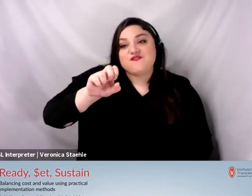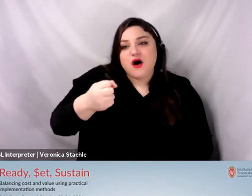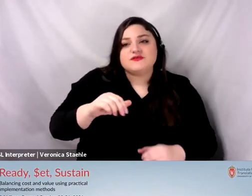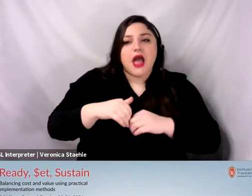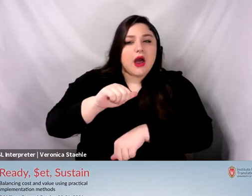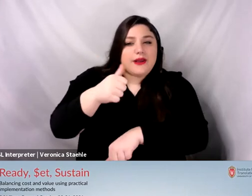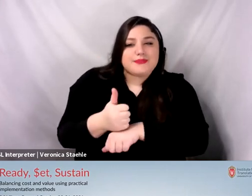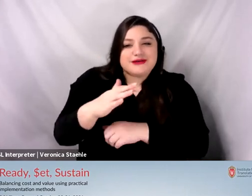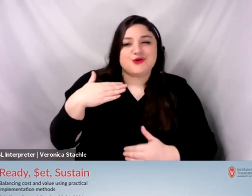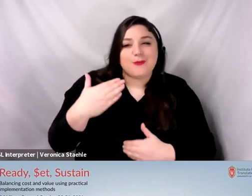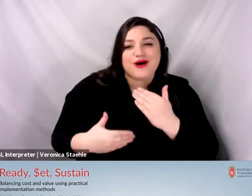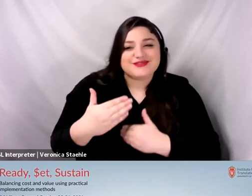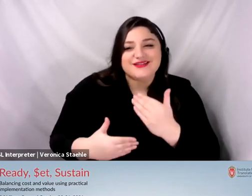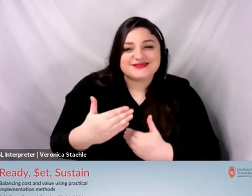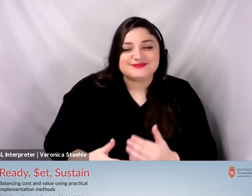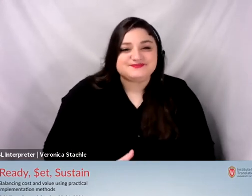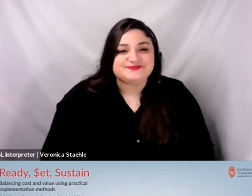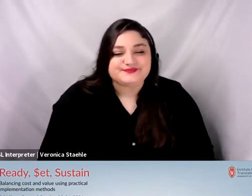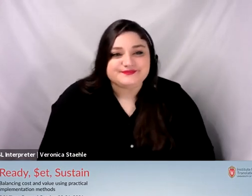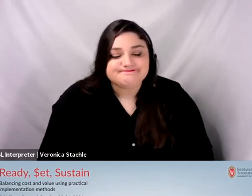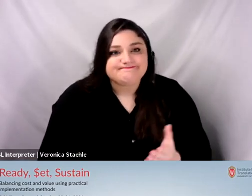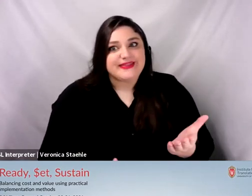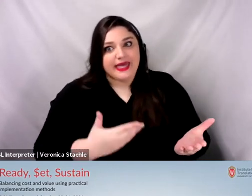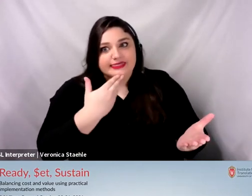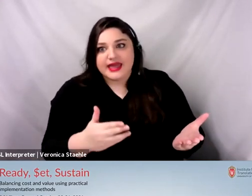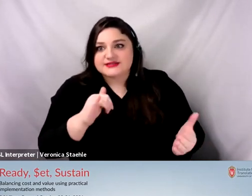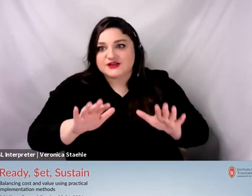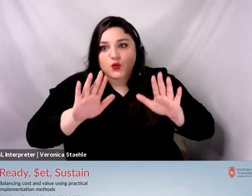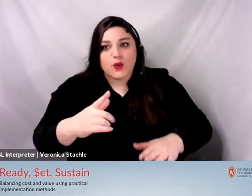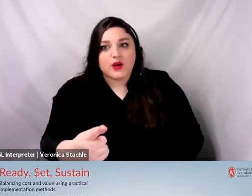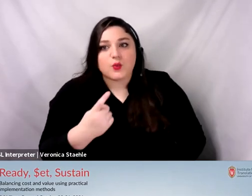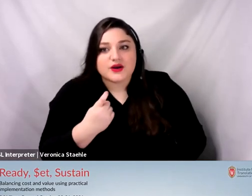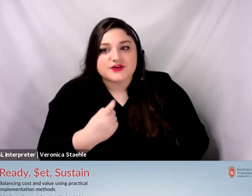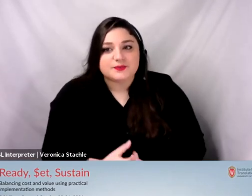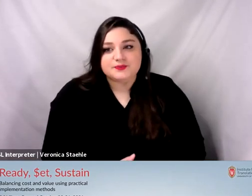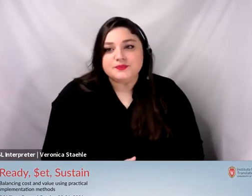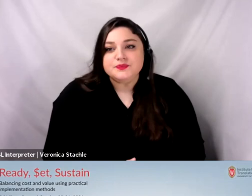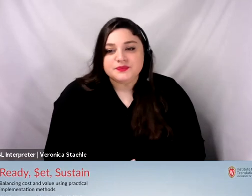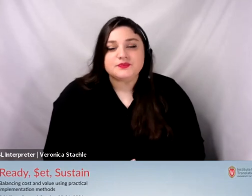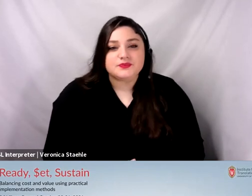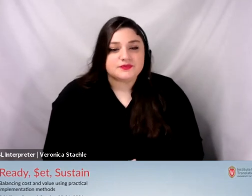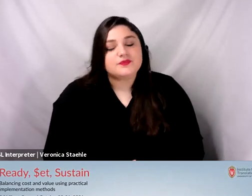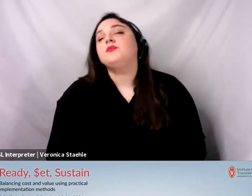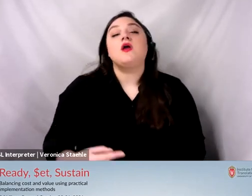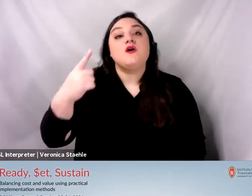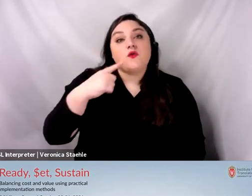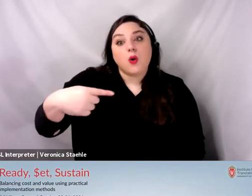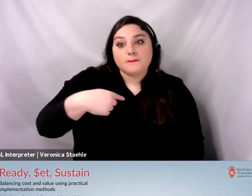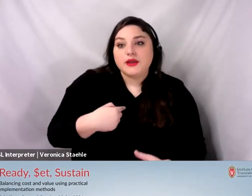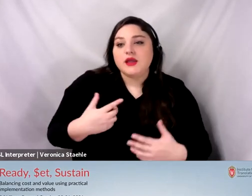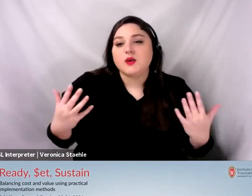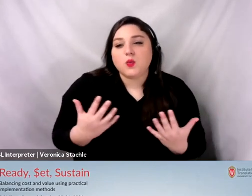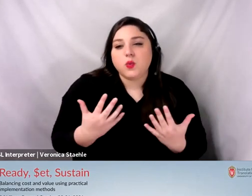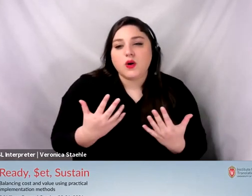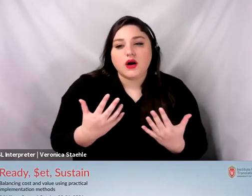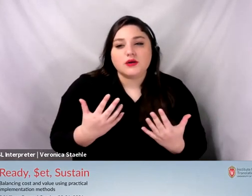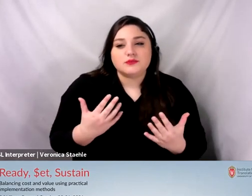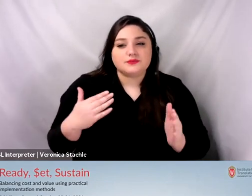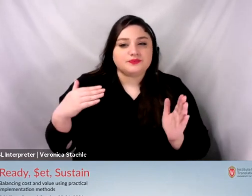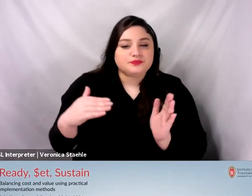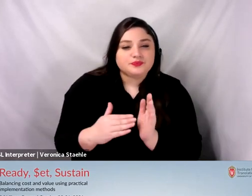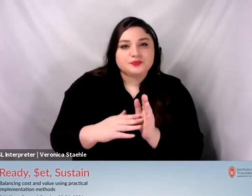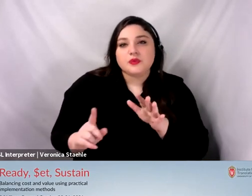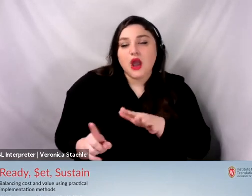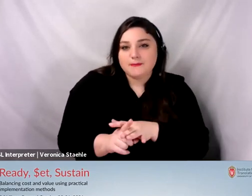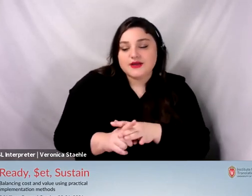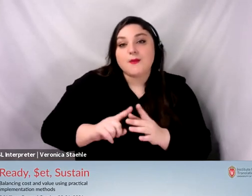Lisa Saldana (she/her/hers): yeah great thanks that's an excellent question, so what I oftentimes here when we so my team and I were working with other teams, you know.